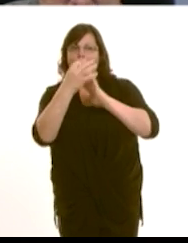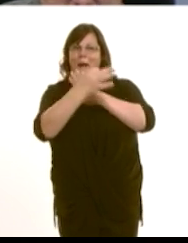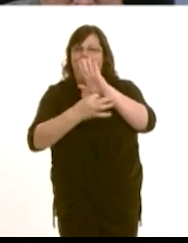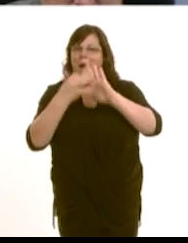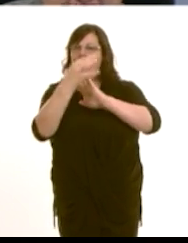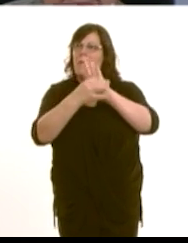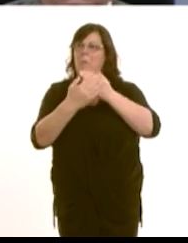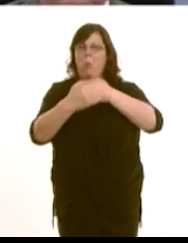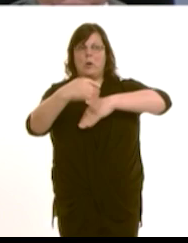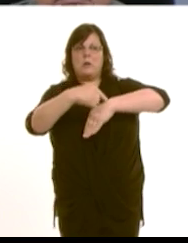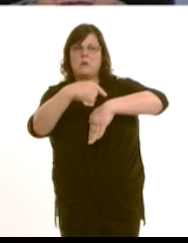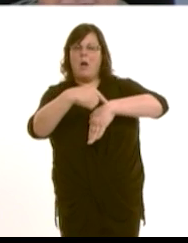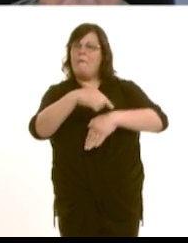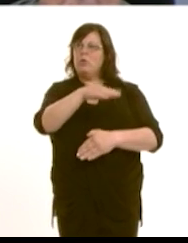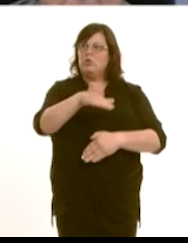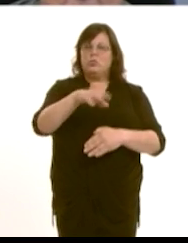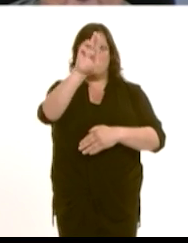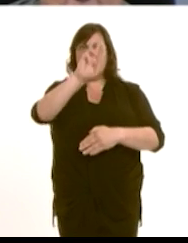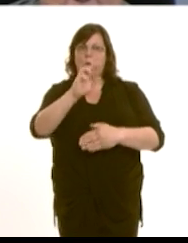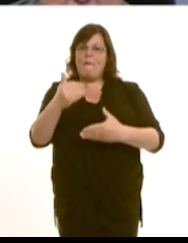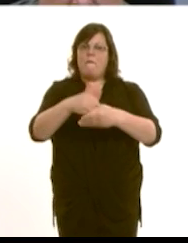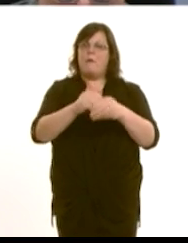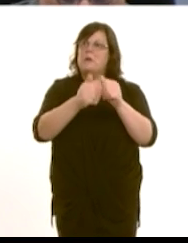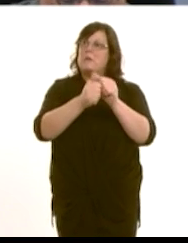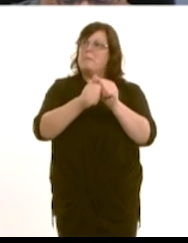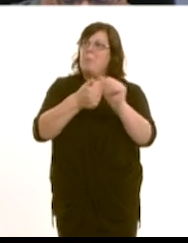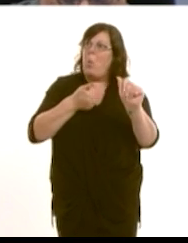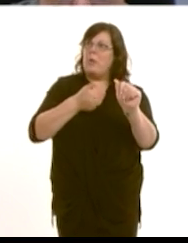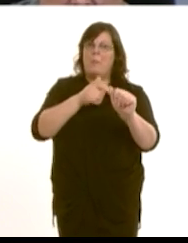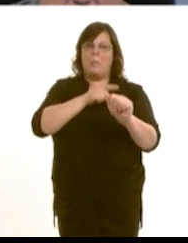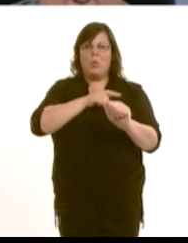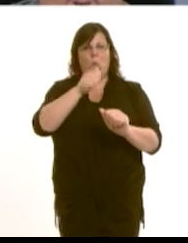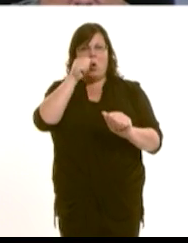people in primary school spend in sport? Itís actually been cut consistently, year on year.